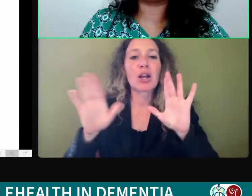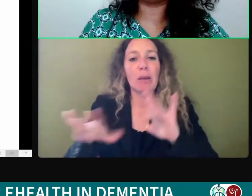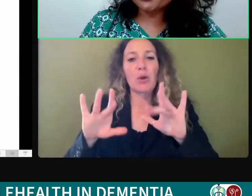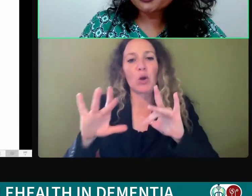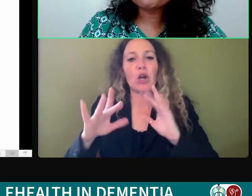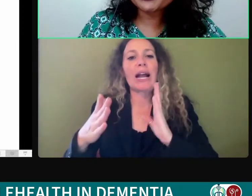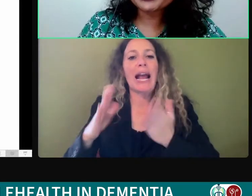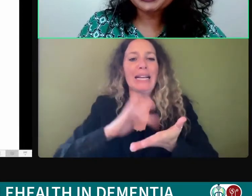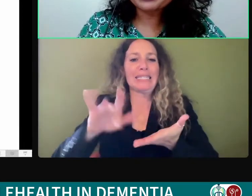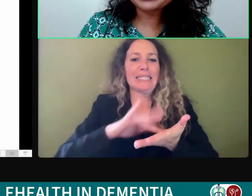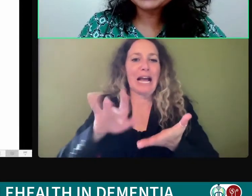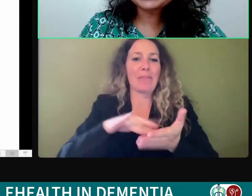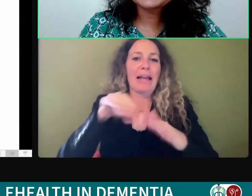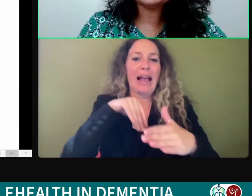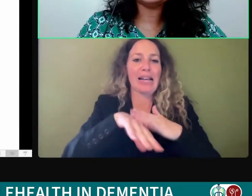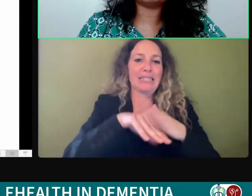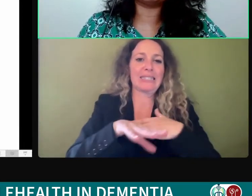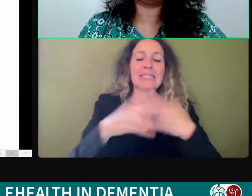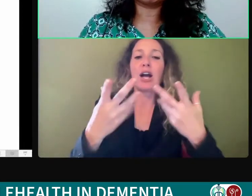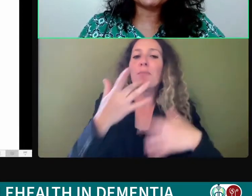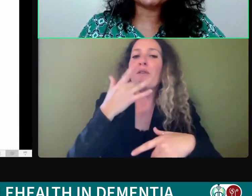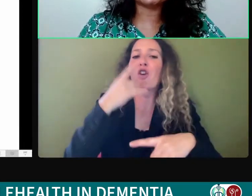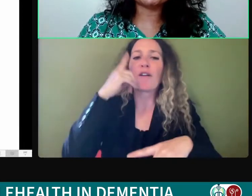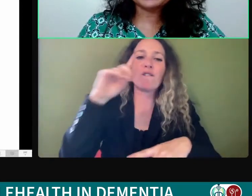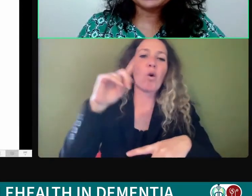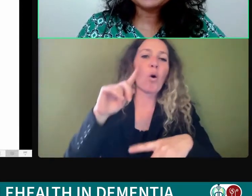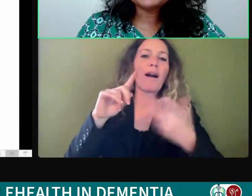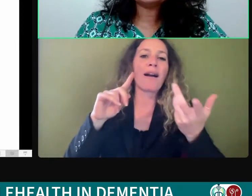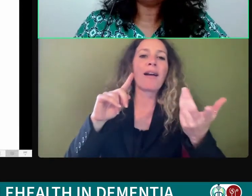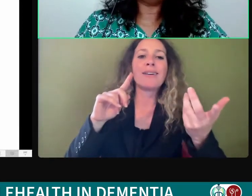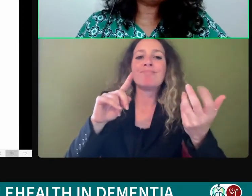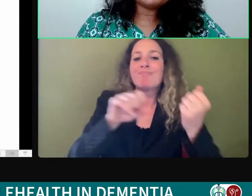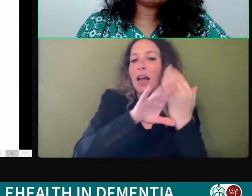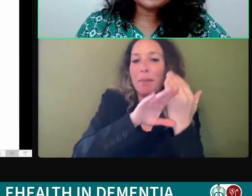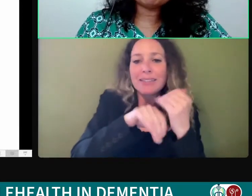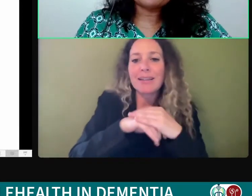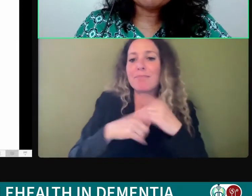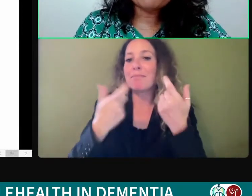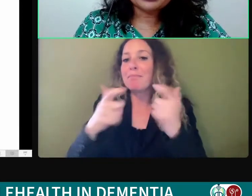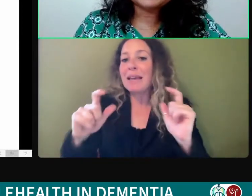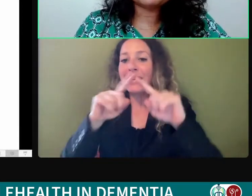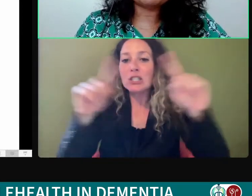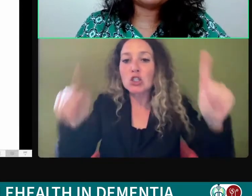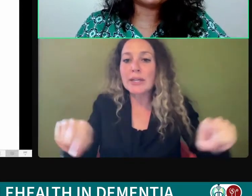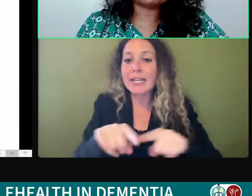preferred for telemedicine, given the larger screen, you do have to have Wi-Fi to make this